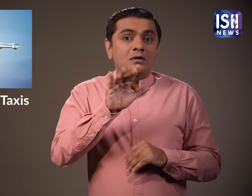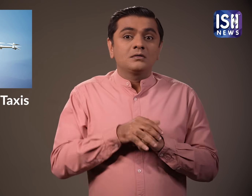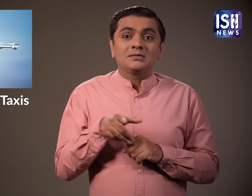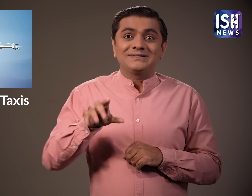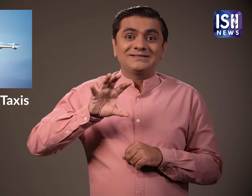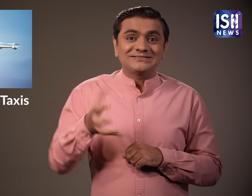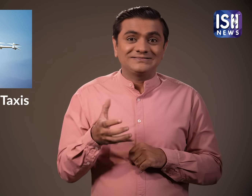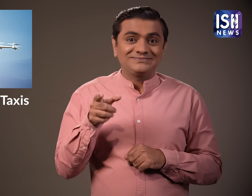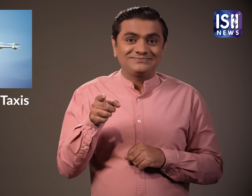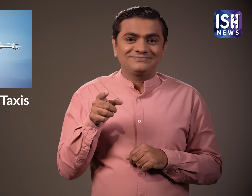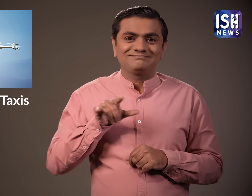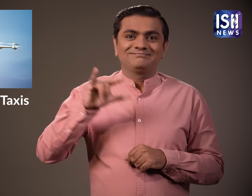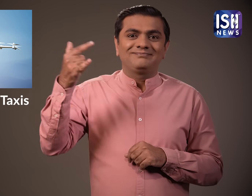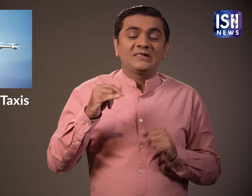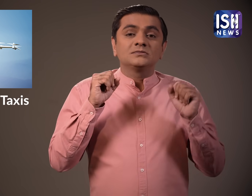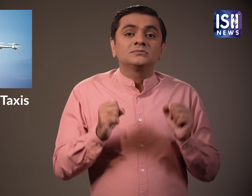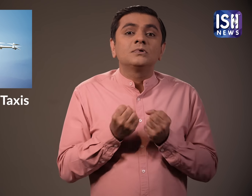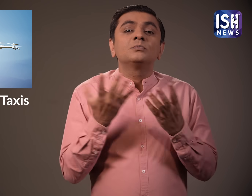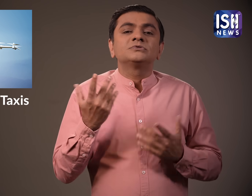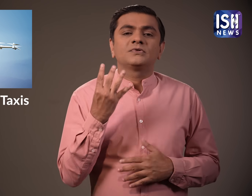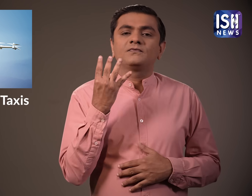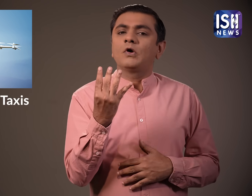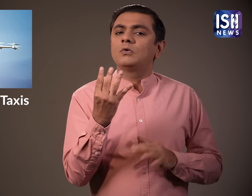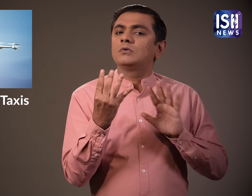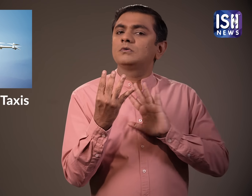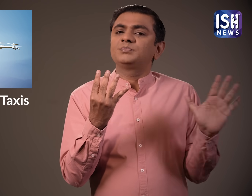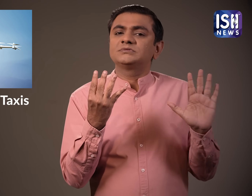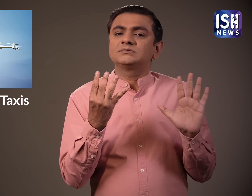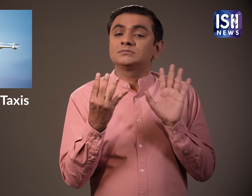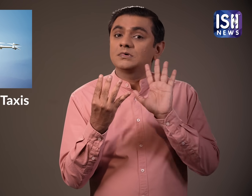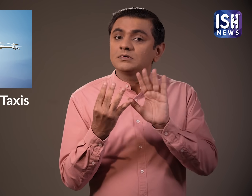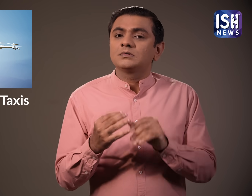The aircraft will seat 4 people.